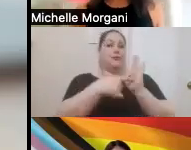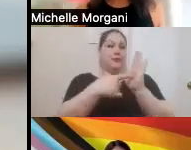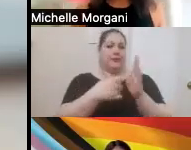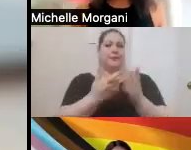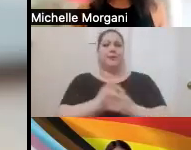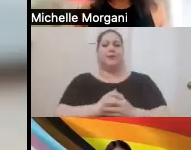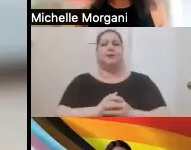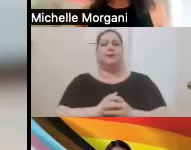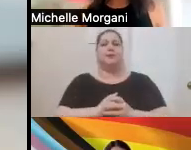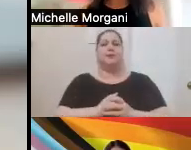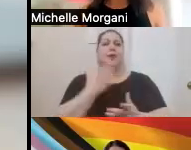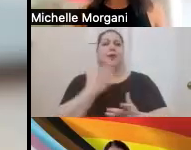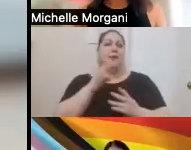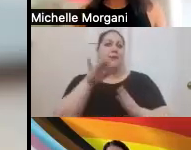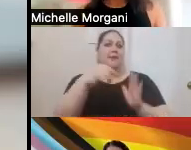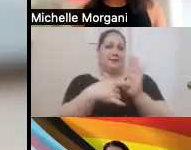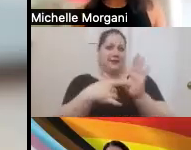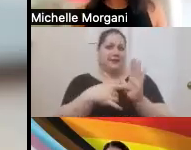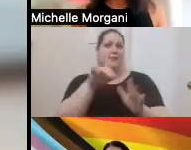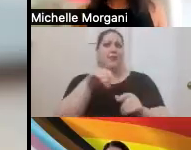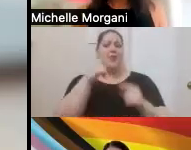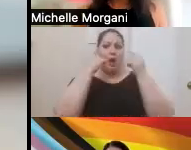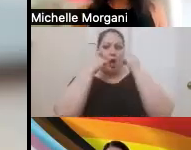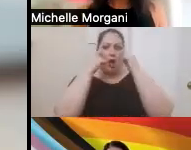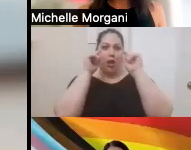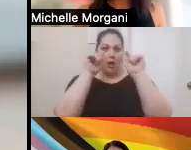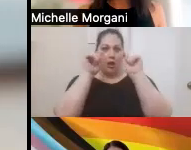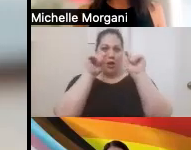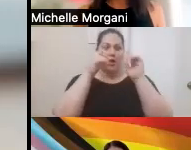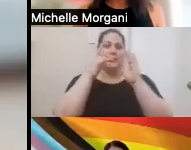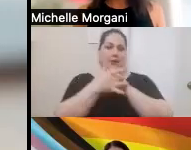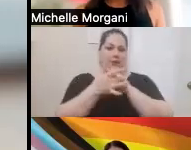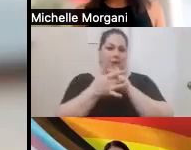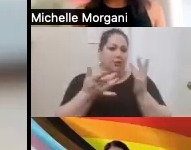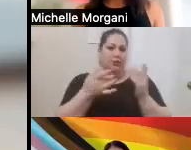the example of the iGaze technology, I wouldn't say that at this point we would be the experts.